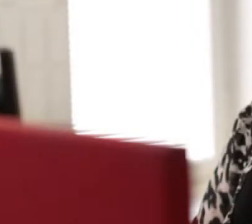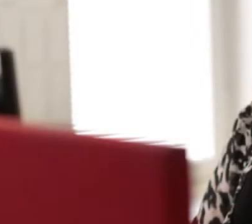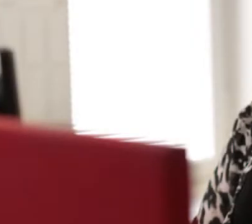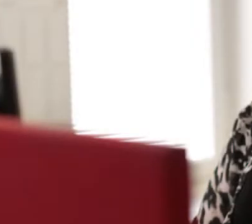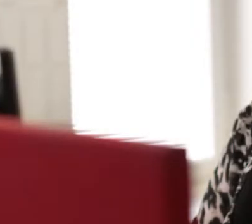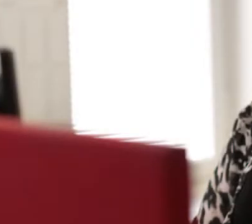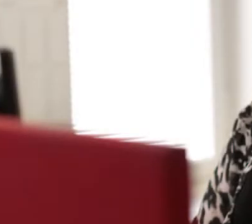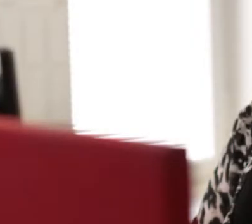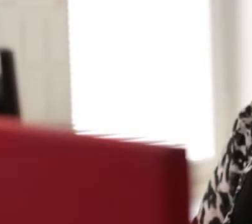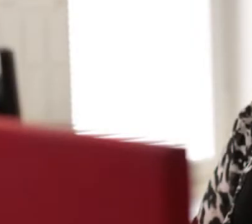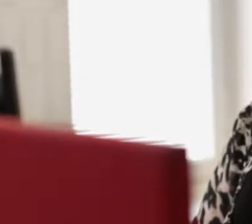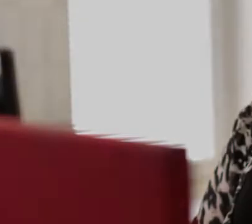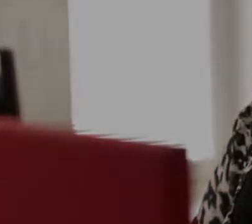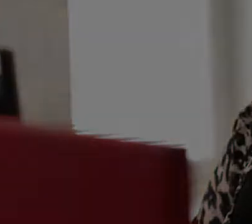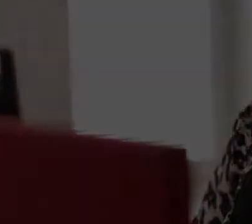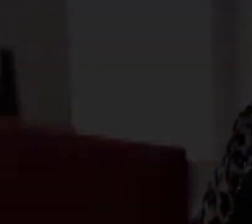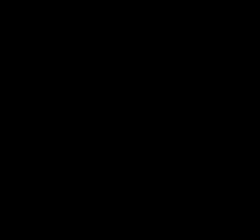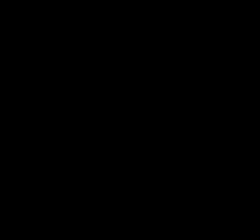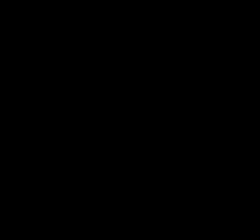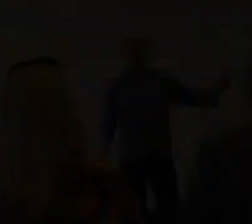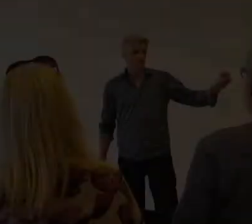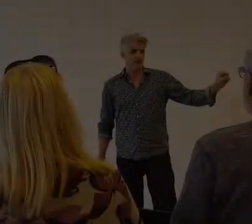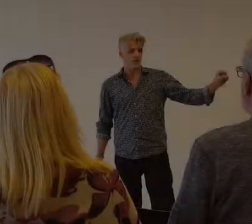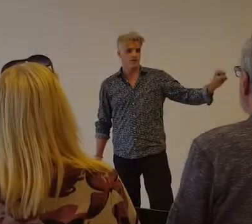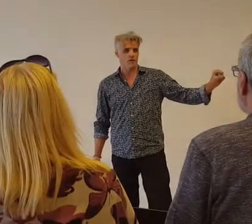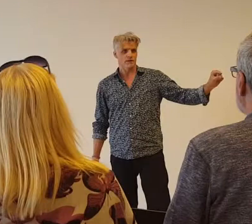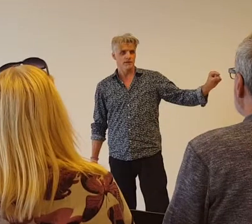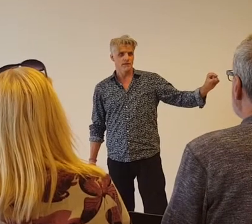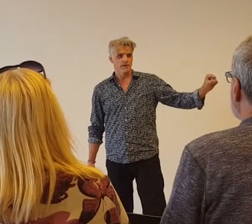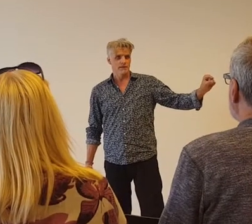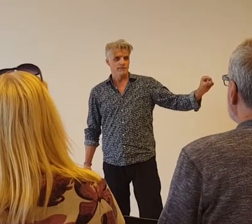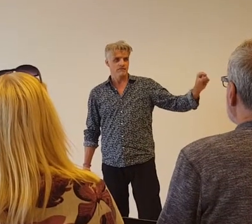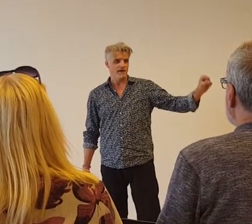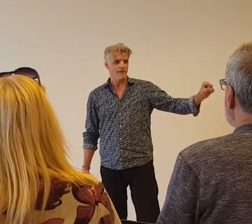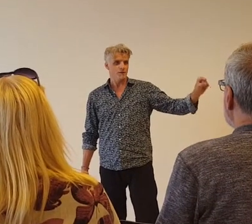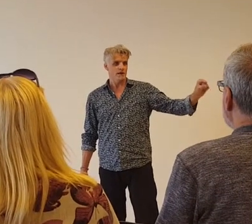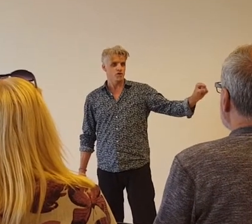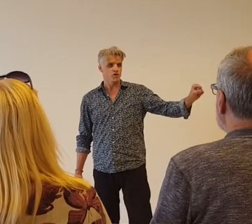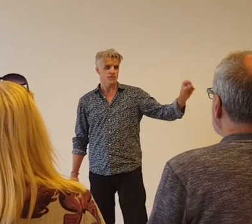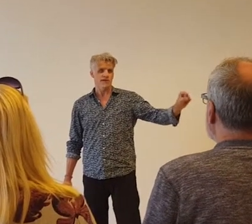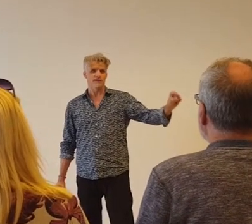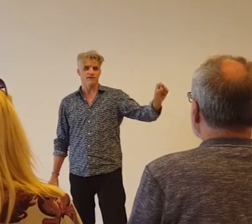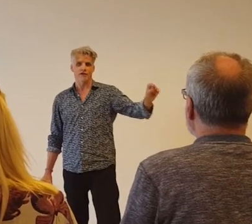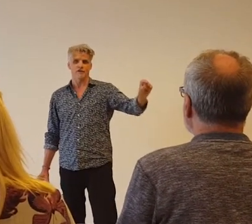It has enabled us to change some routines. The office has continued to learn about neuro-psychiatric disabilities.